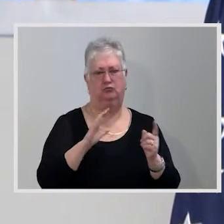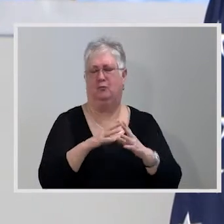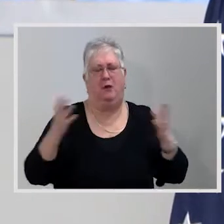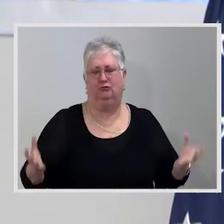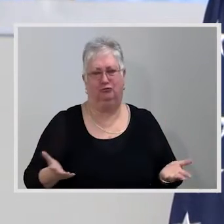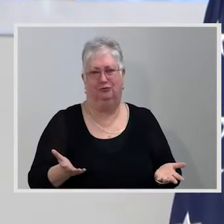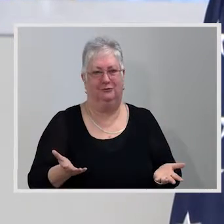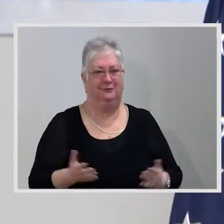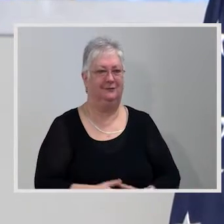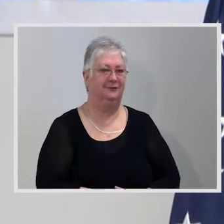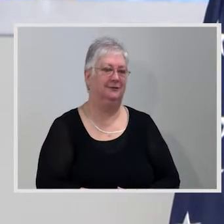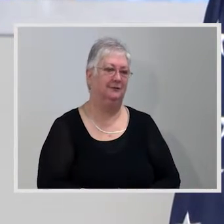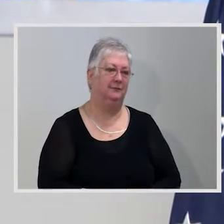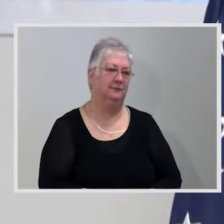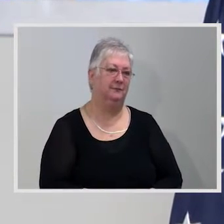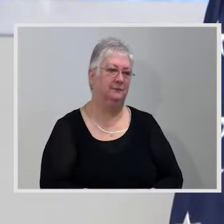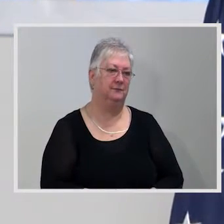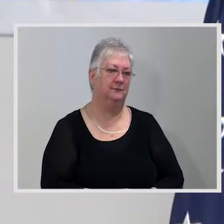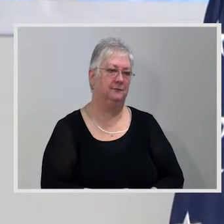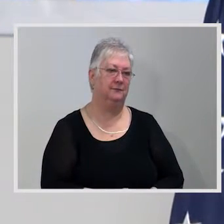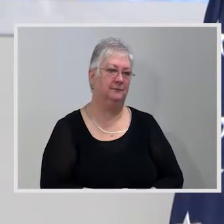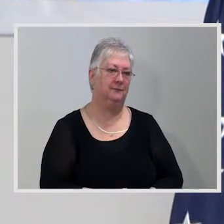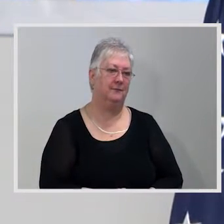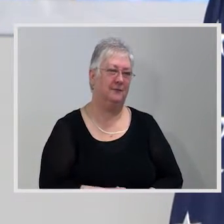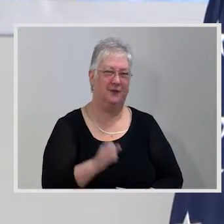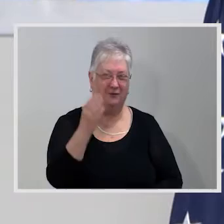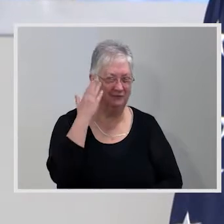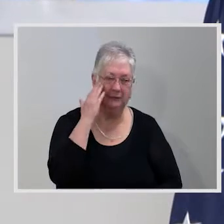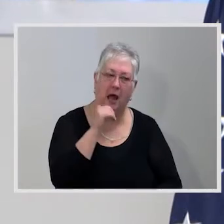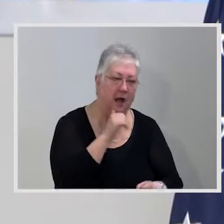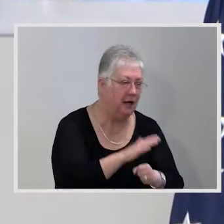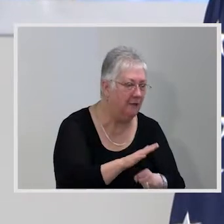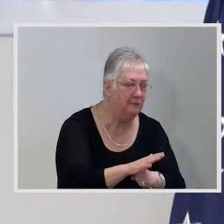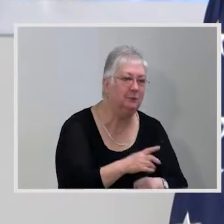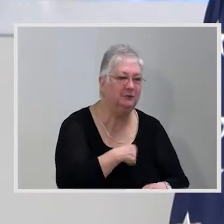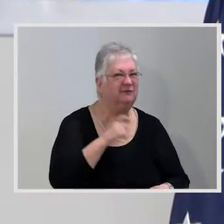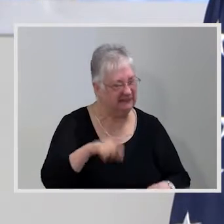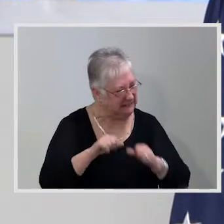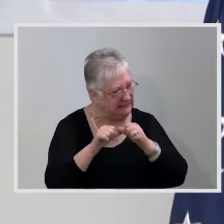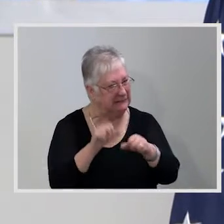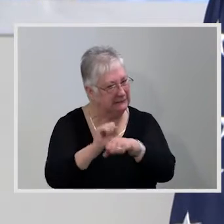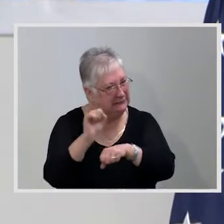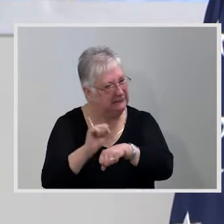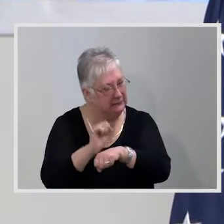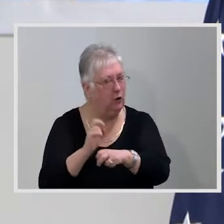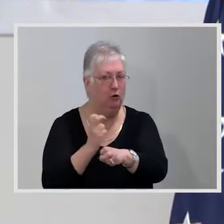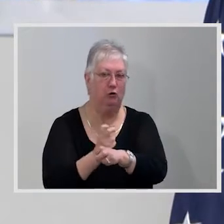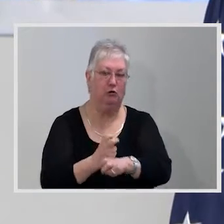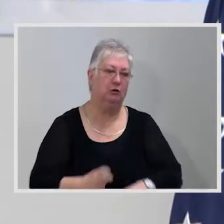WE KNOW IT DOESN'T GO FAR ENOUGH AND THAT WE'VE GOT TO DOUBLE DOWN AND WORK EVEN HARDER TO MAKE SURE THAT EACH OF OUR NEIGHBORHOODS IN EVERY WARD OF